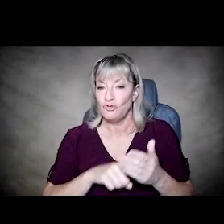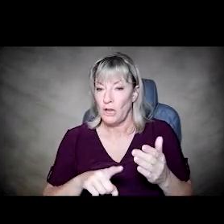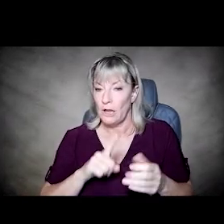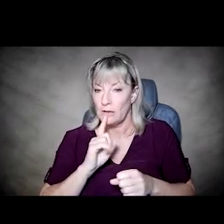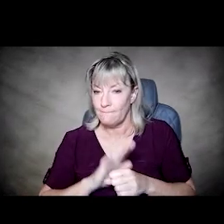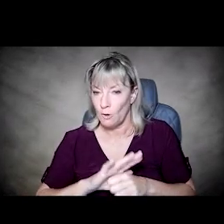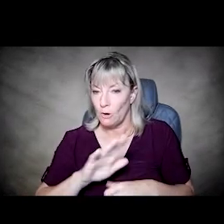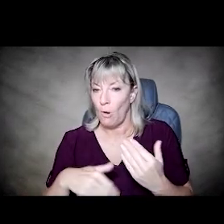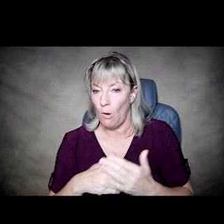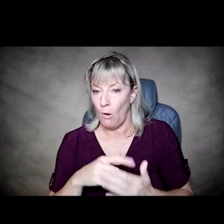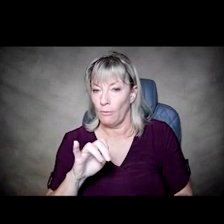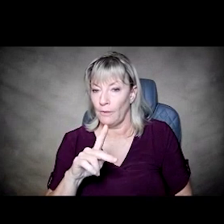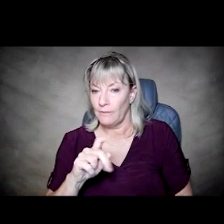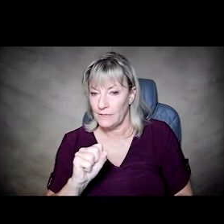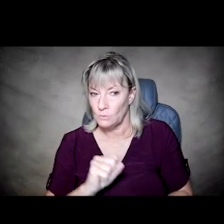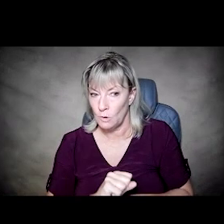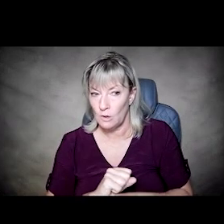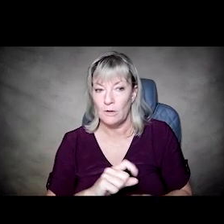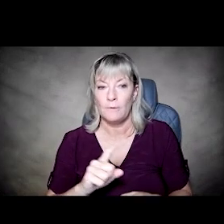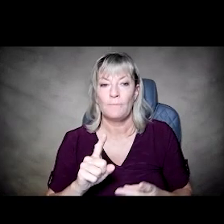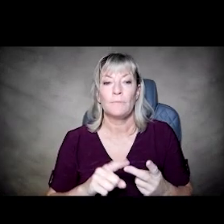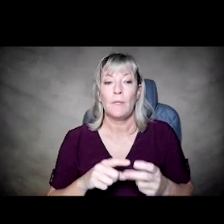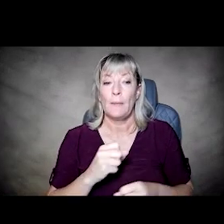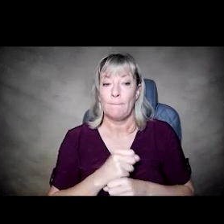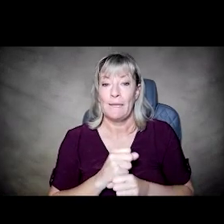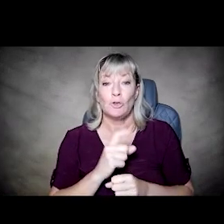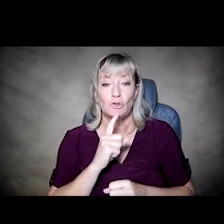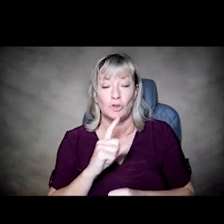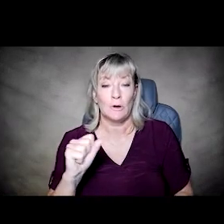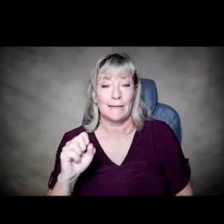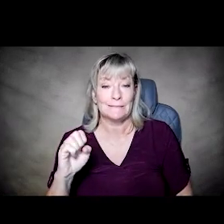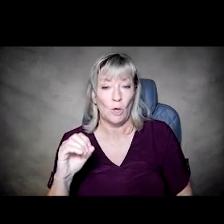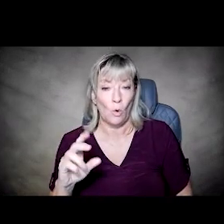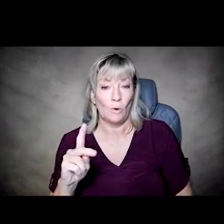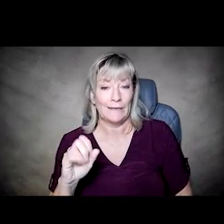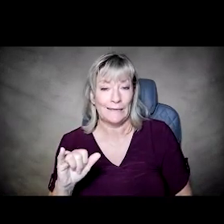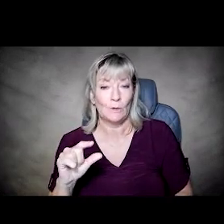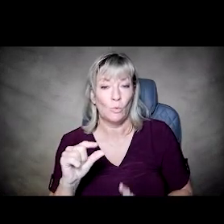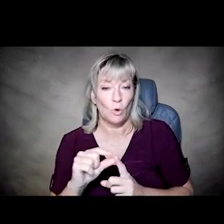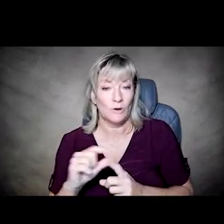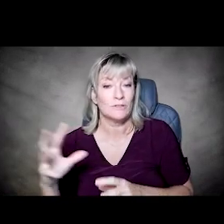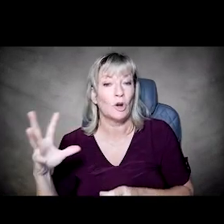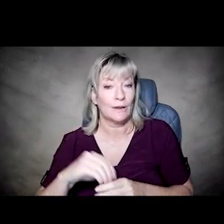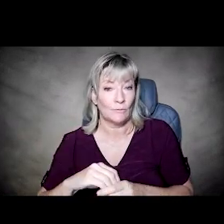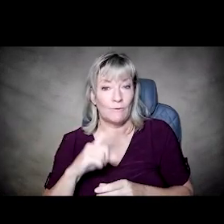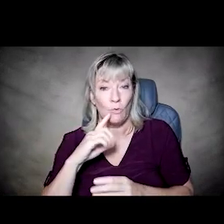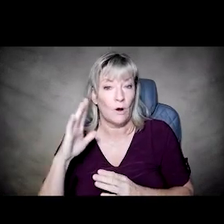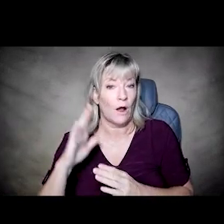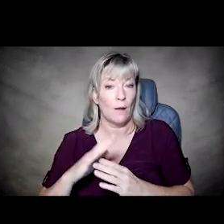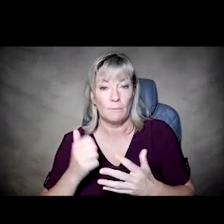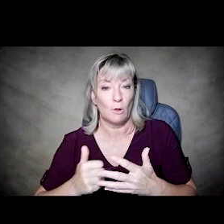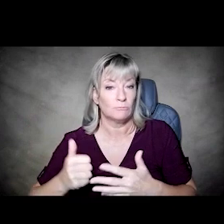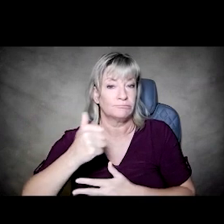Make sure relevant SEO keywords are integrated into your content for optimal search ranking.